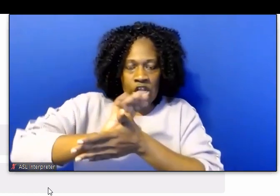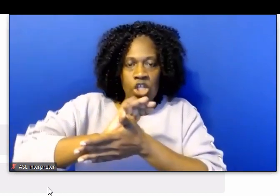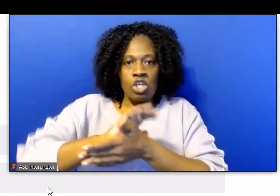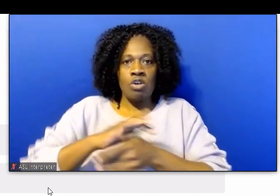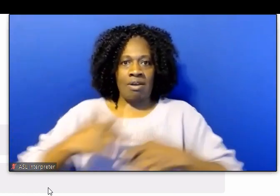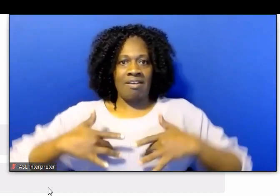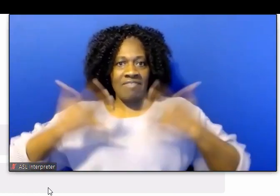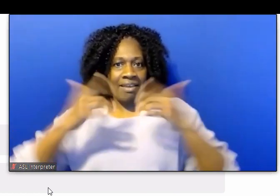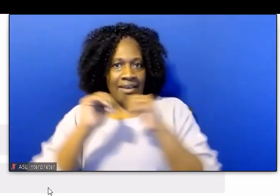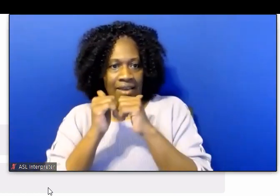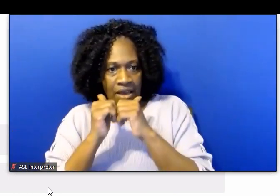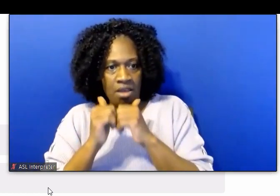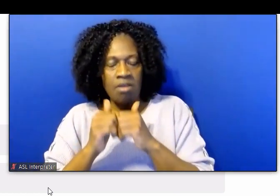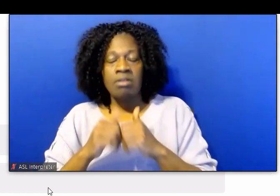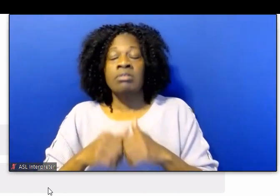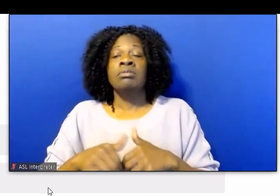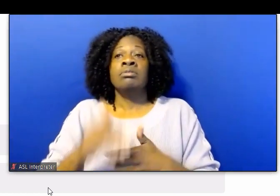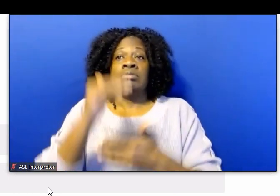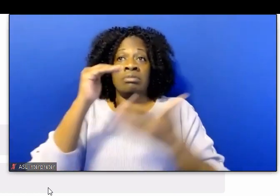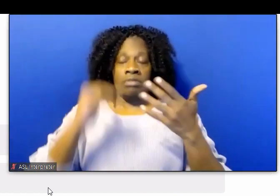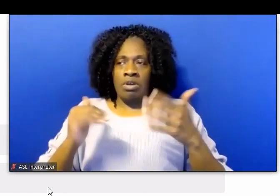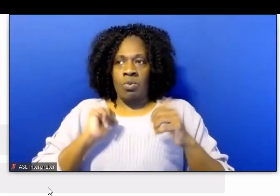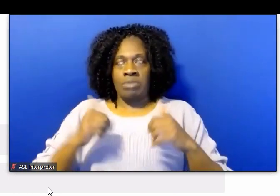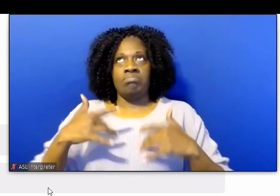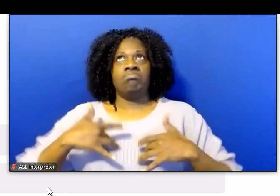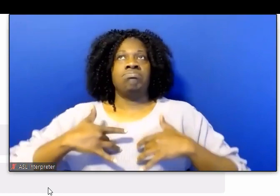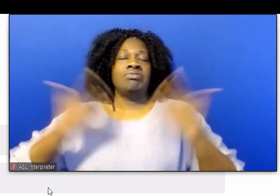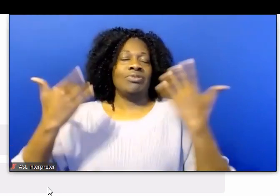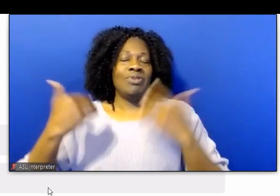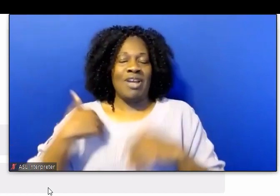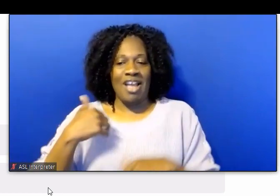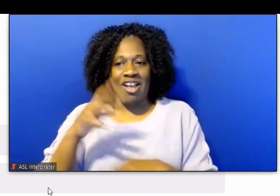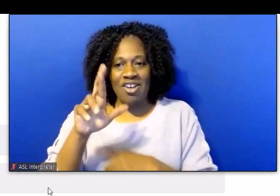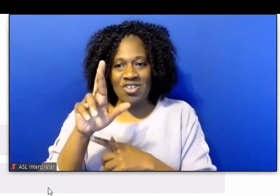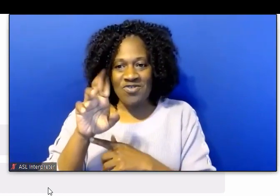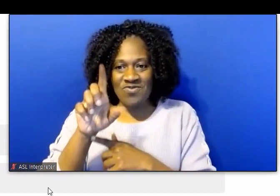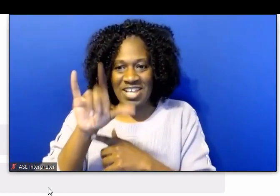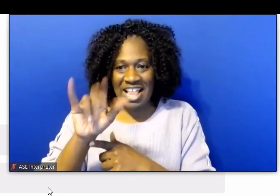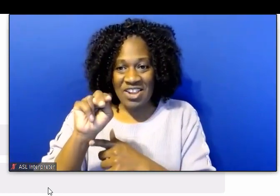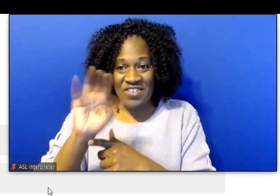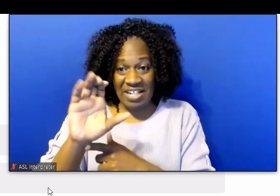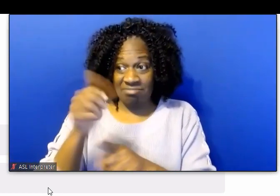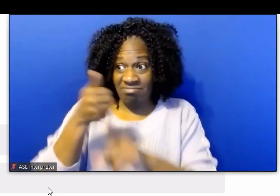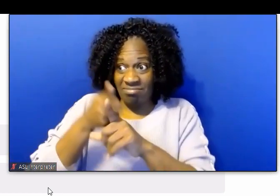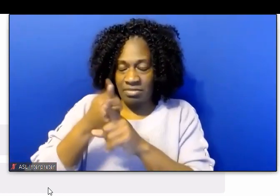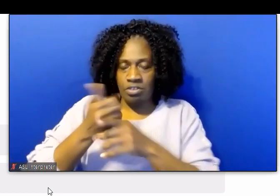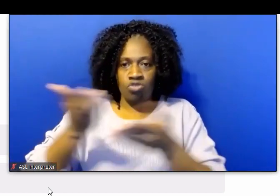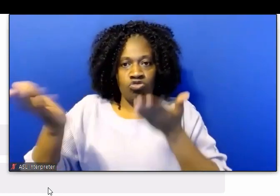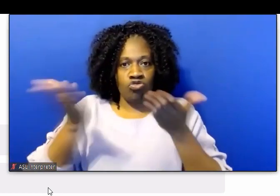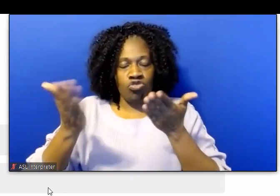We're thrilled to have Relay North Carolina with us, which is a service that provides captioning